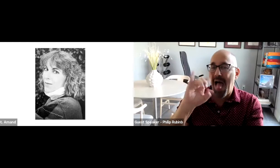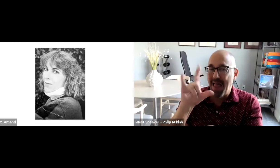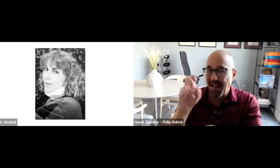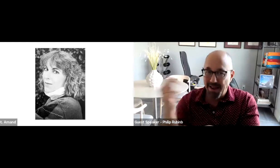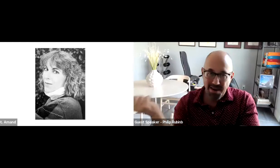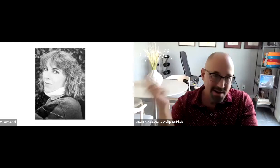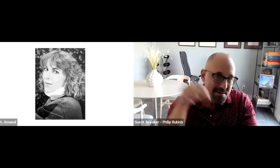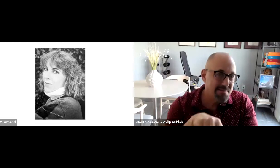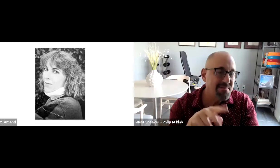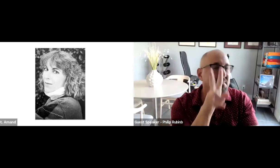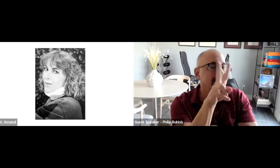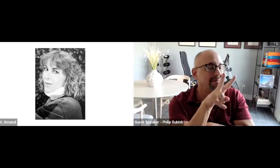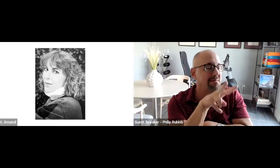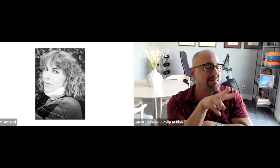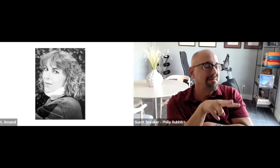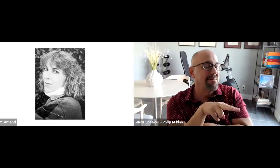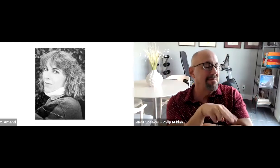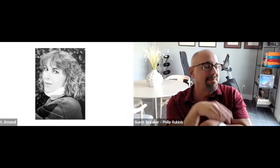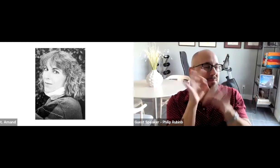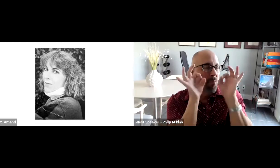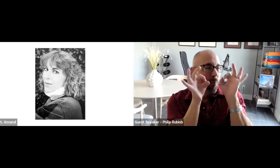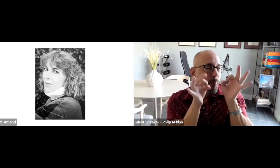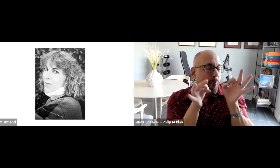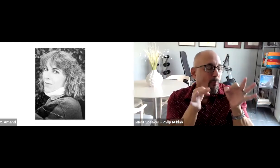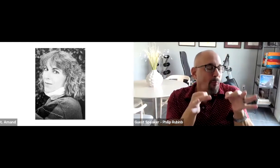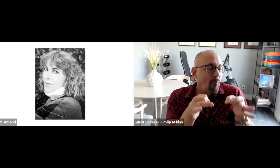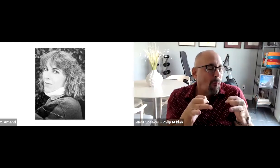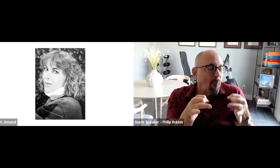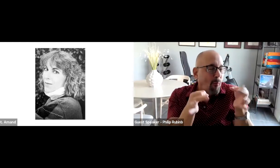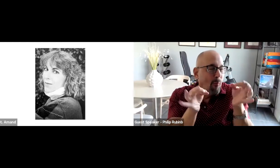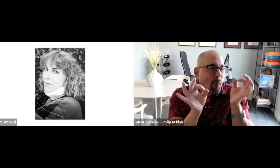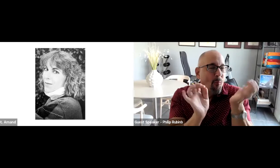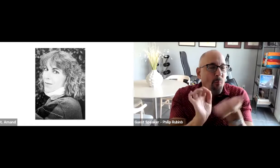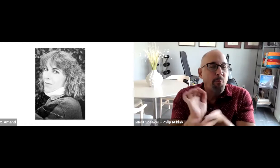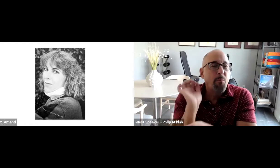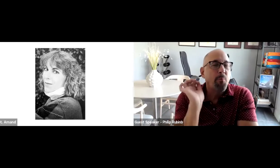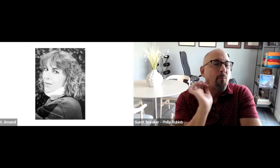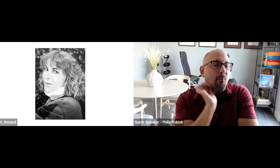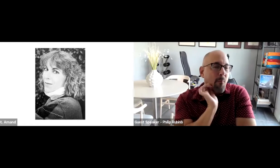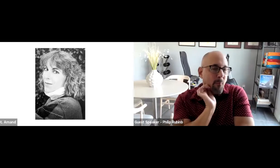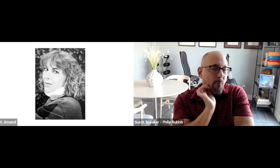and the staff just took a look at her and were amazed. And then they called Eileen herself, who gave Julianna